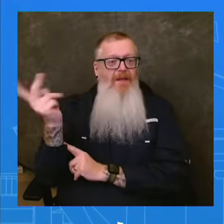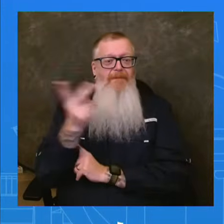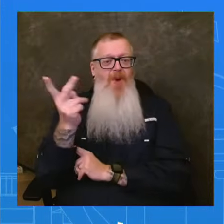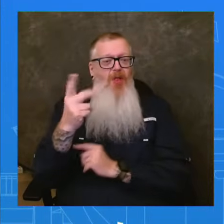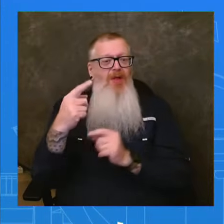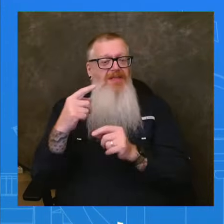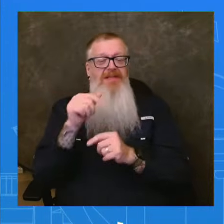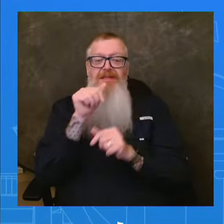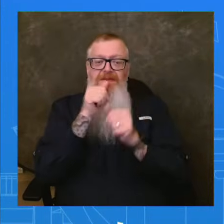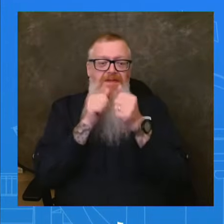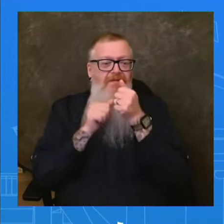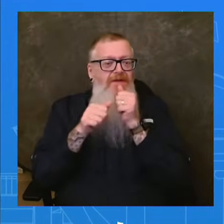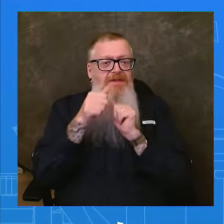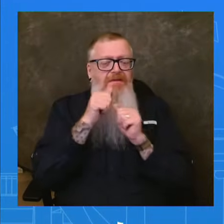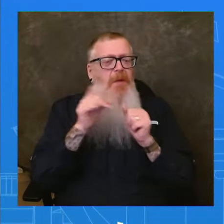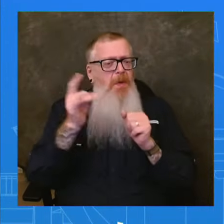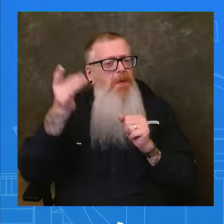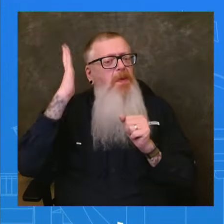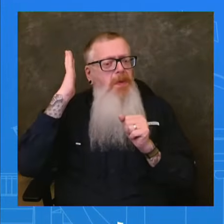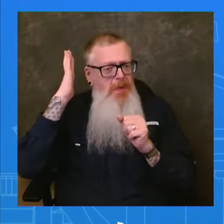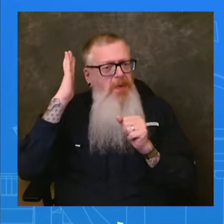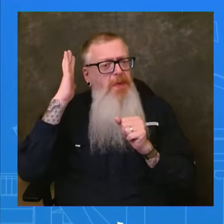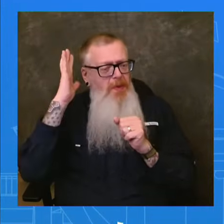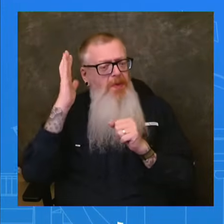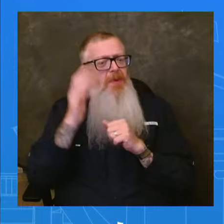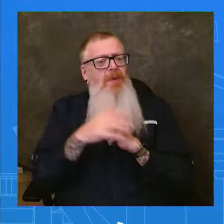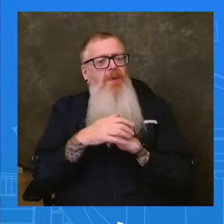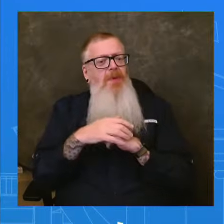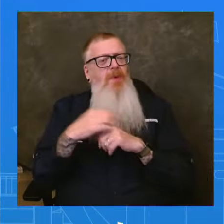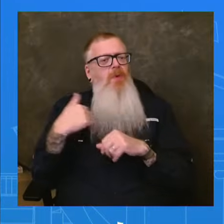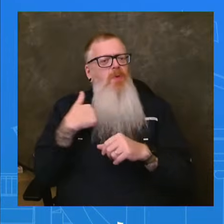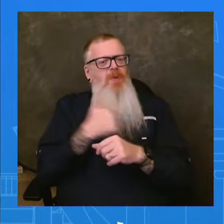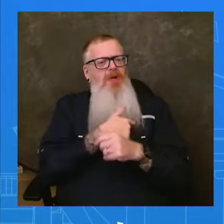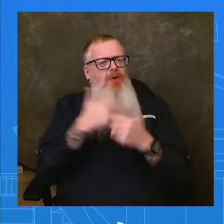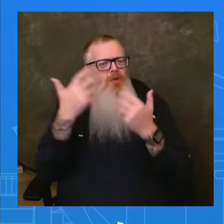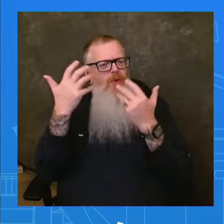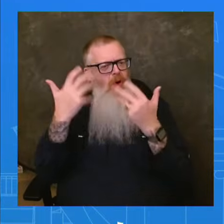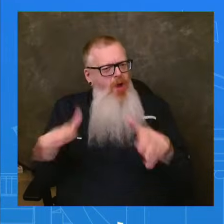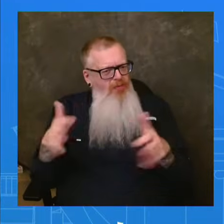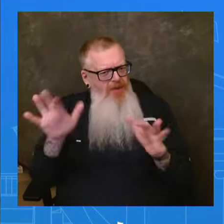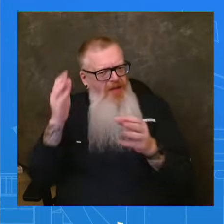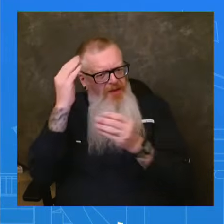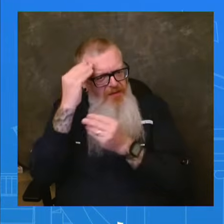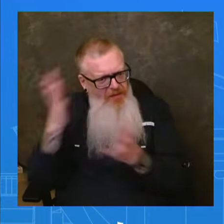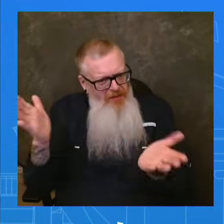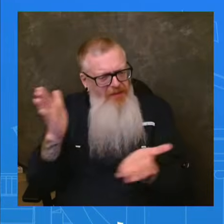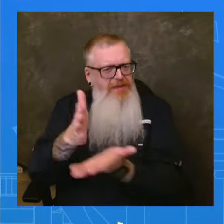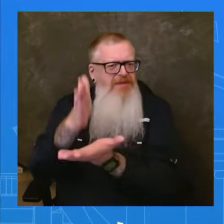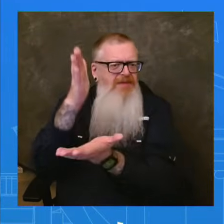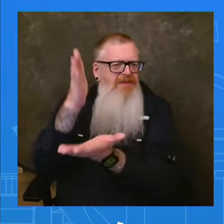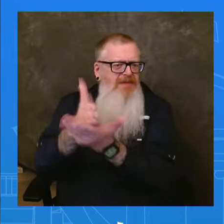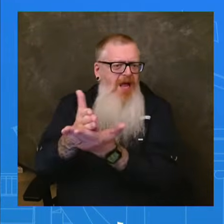to our efforts certainly to end the conflicts and lay a foundation for lasting peace and security in the region.